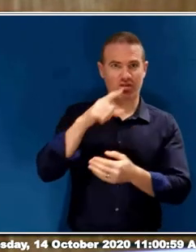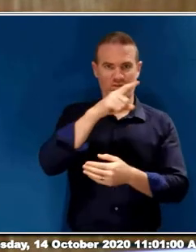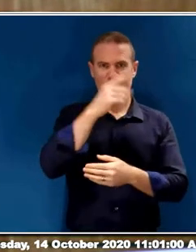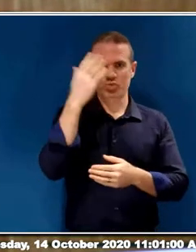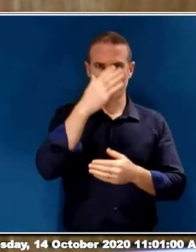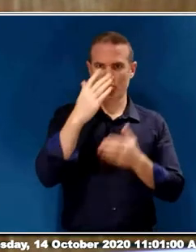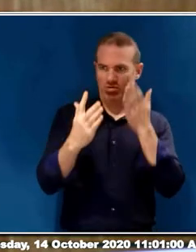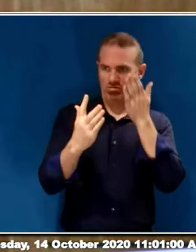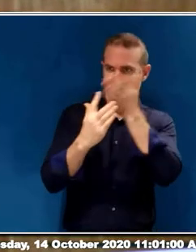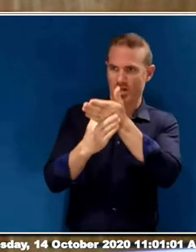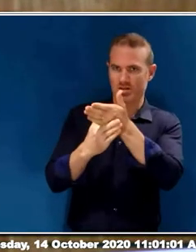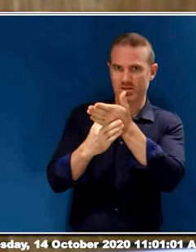Yes.